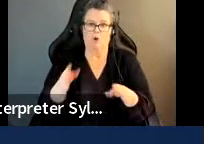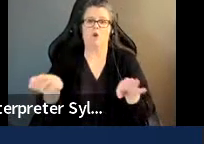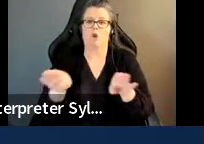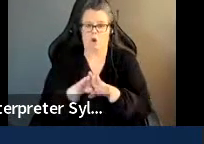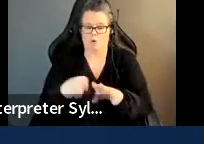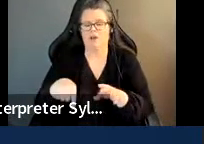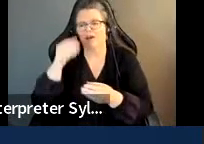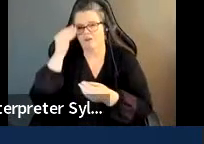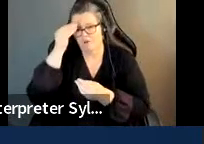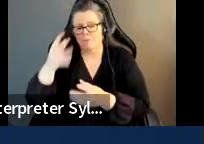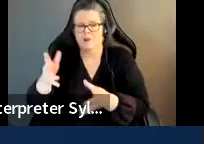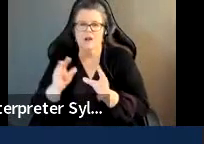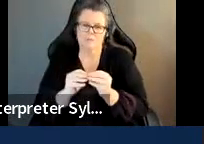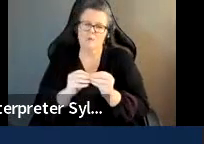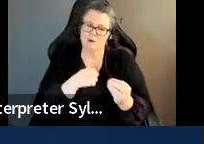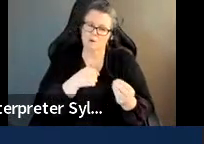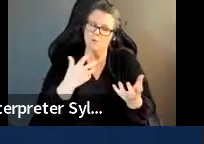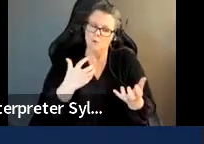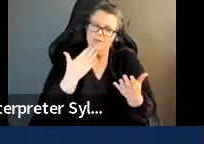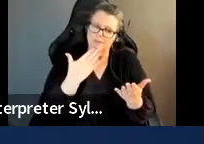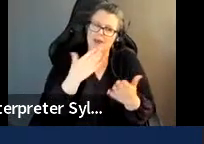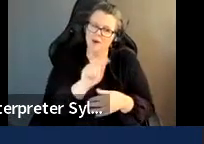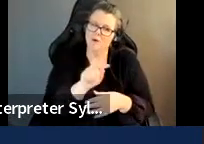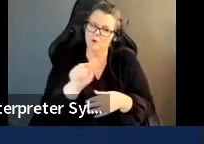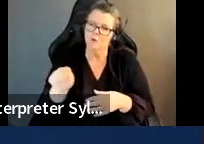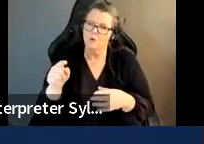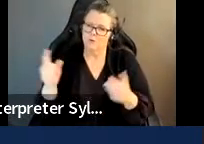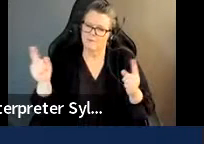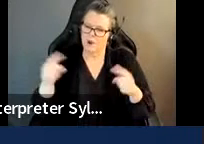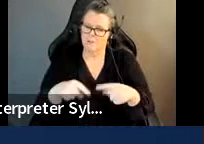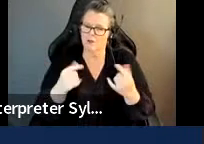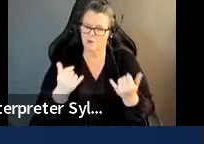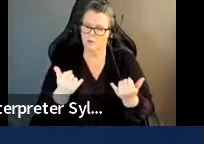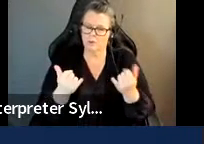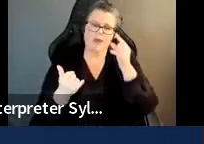We really want to thank you for joining us today, and just to let you know that this